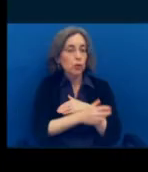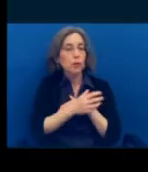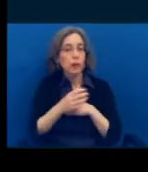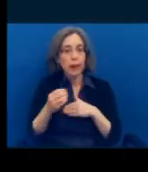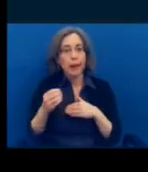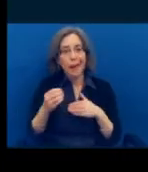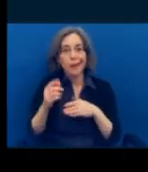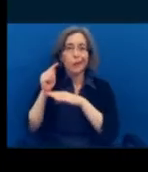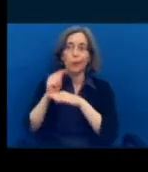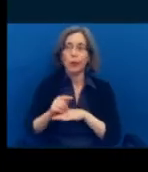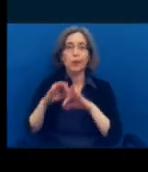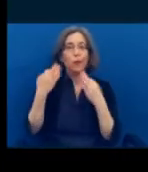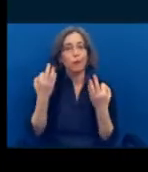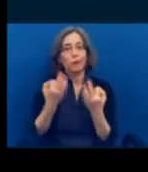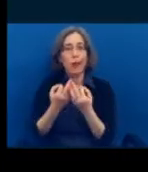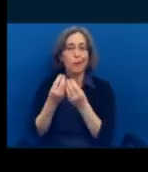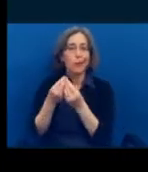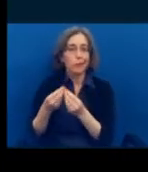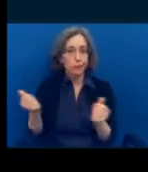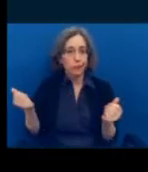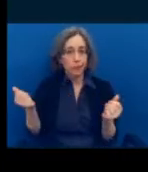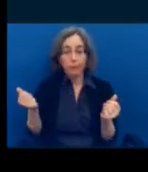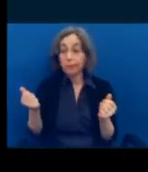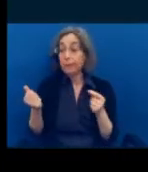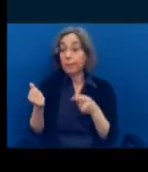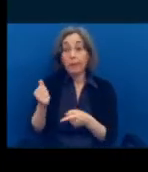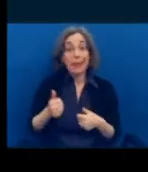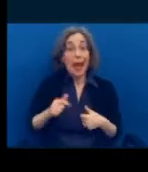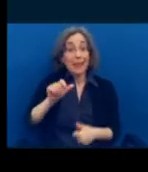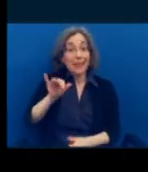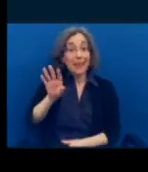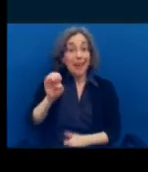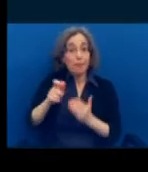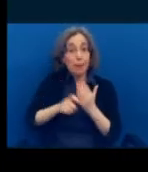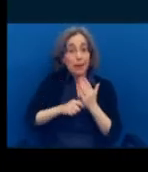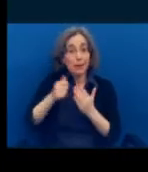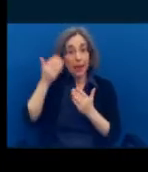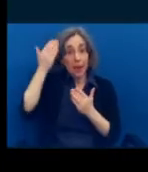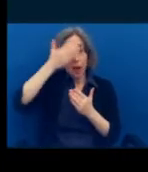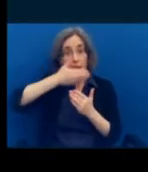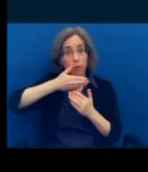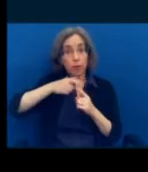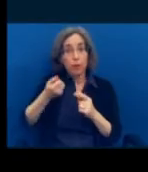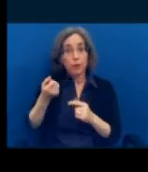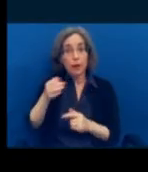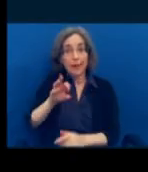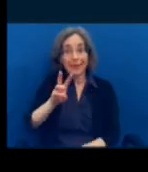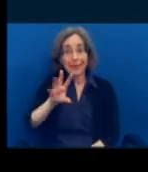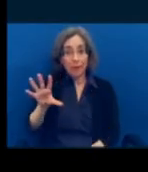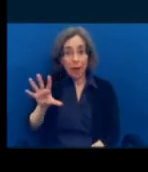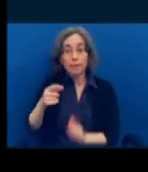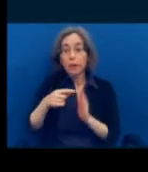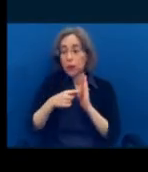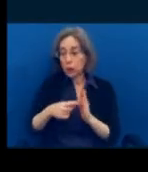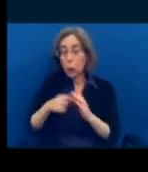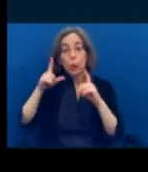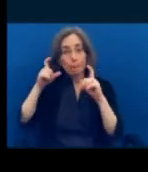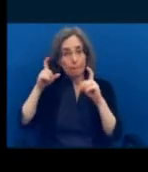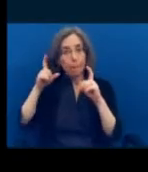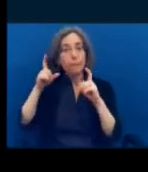FAMILY, THIS FAMOUS LIFE COVER FROM 1965 FEATURES LEONARD NELSON'S PHOTOS OF A FETUS WITH A STORY ABOUT HUMAN DEVELOPMENT